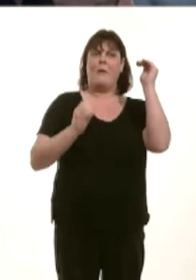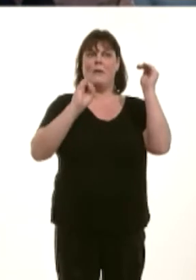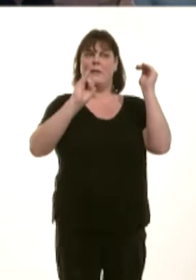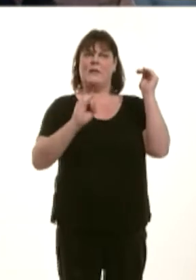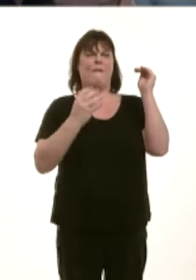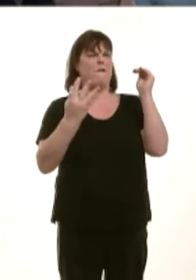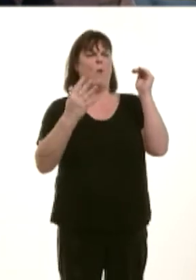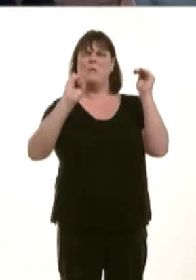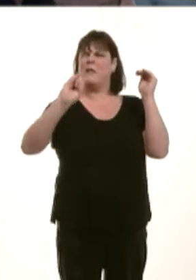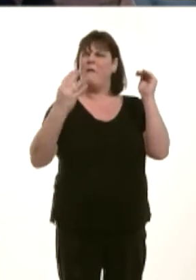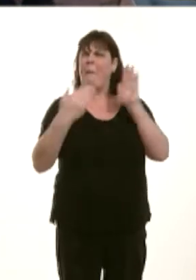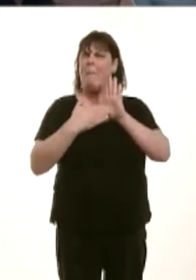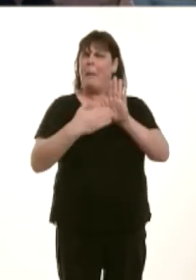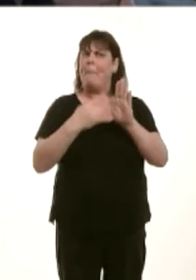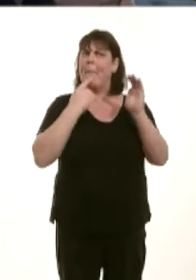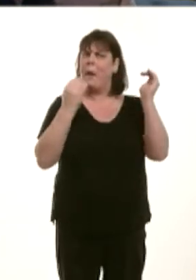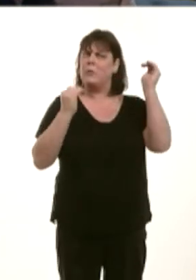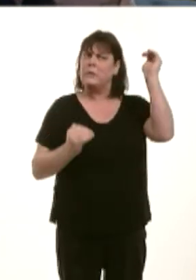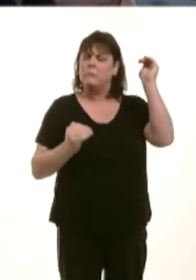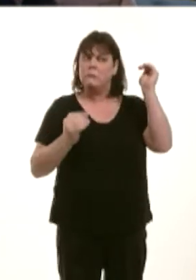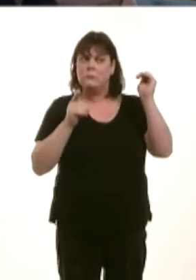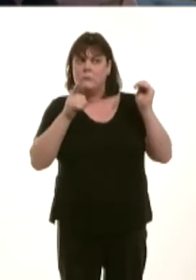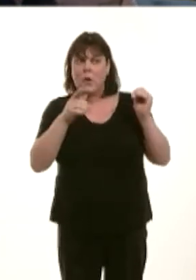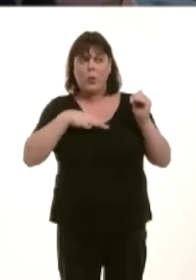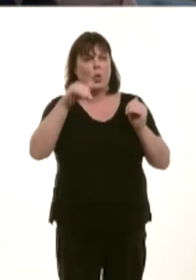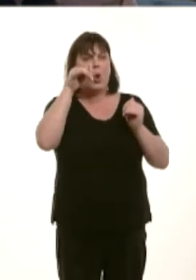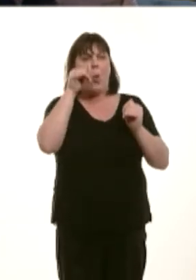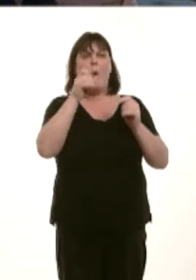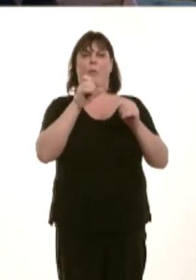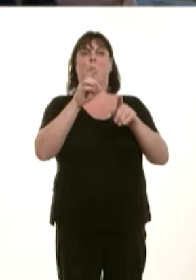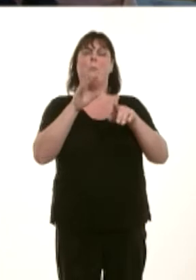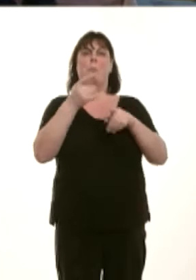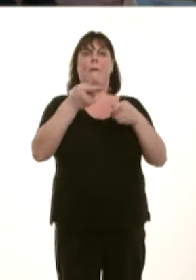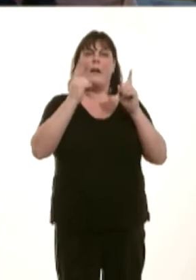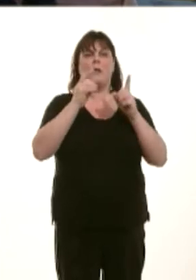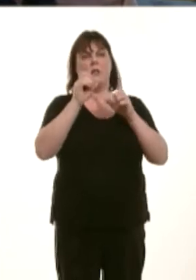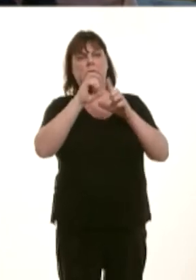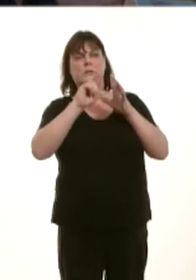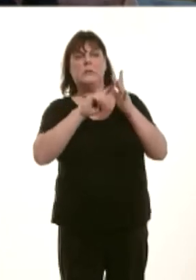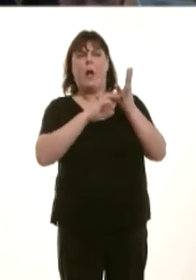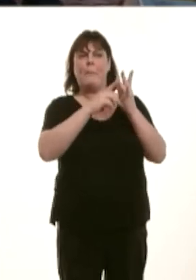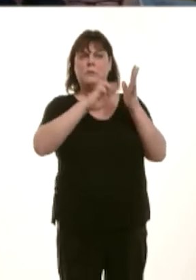Is it your intention, given that the Diamond review is in the pipeline, to continue—if